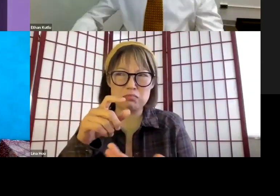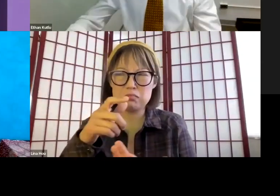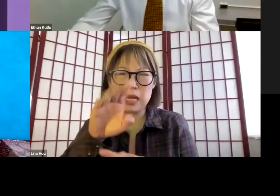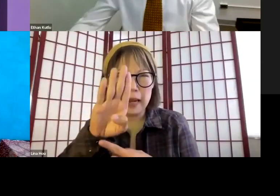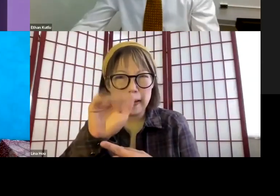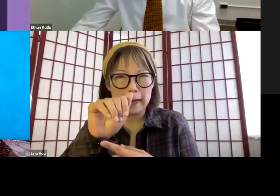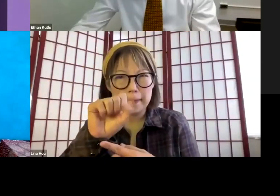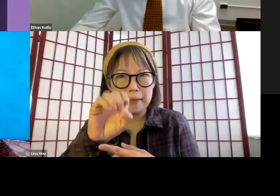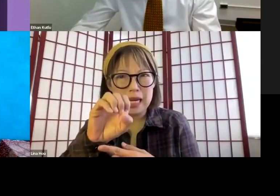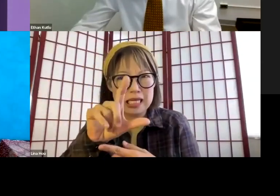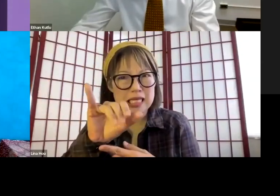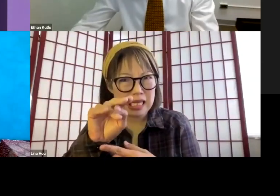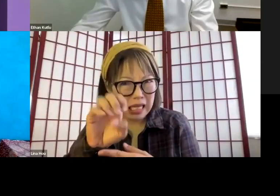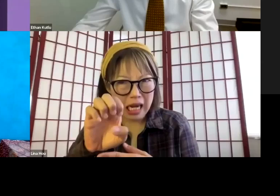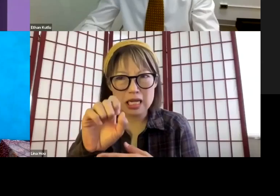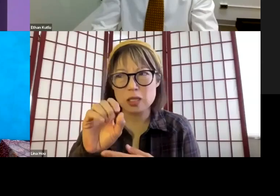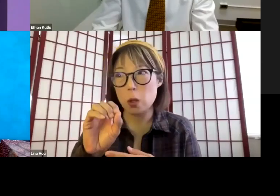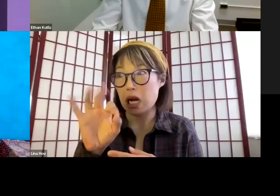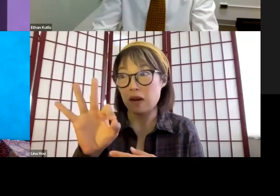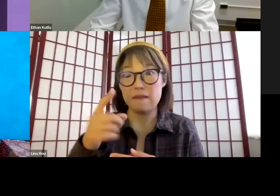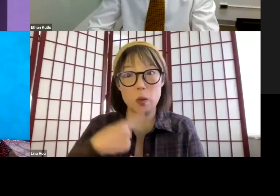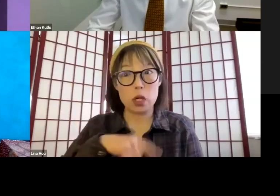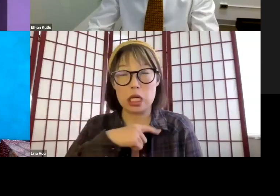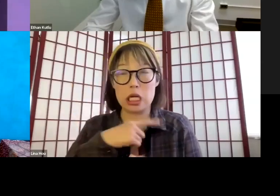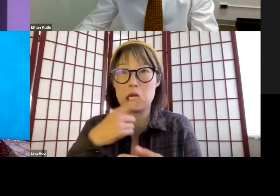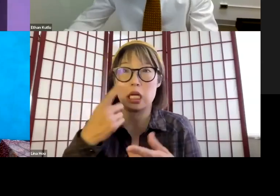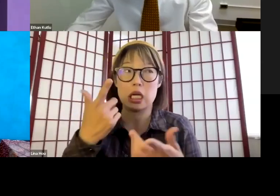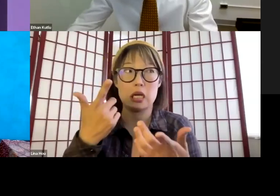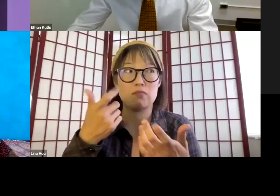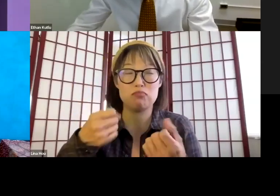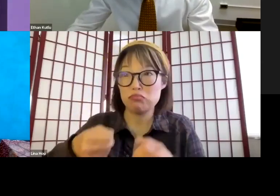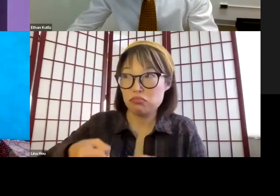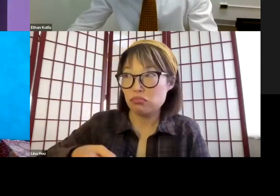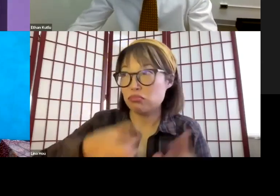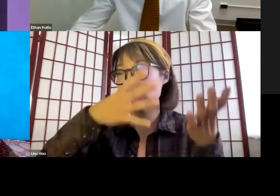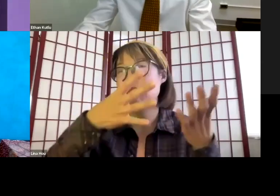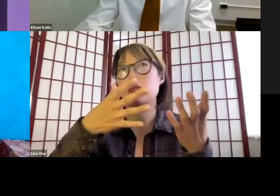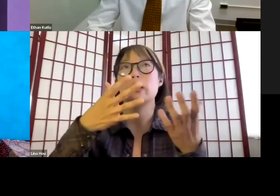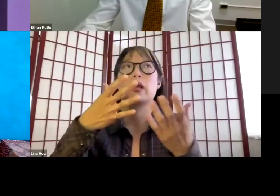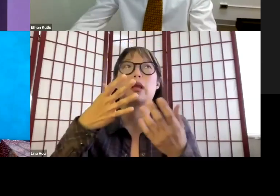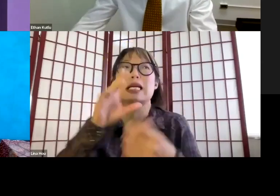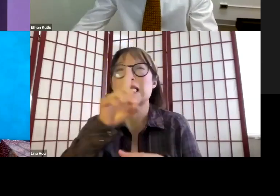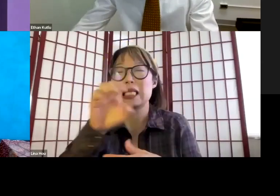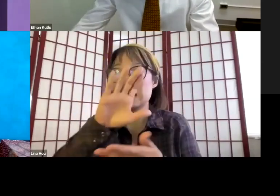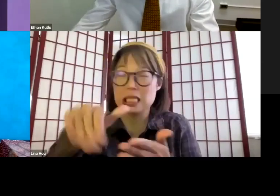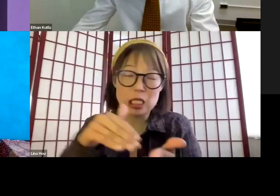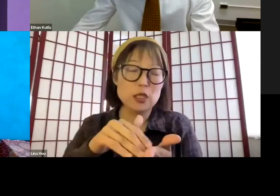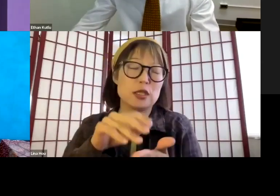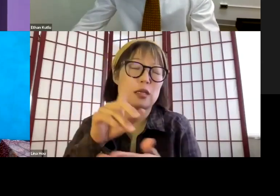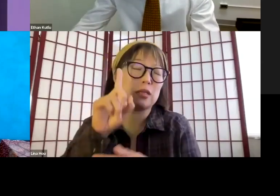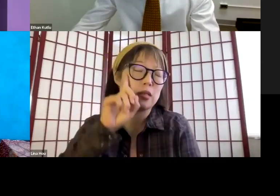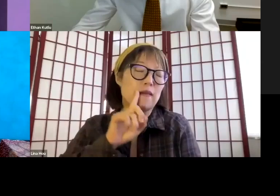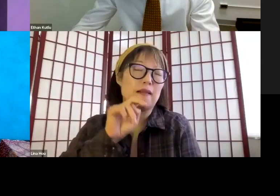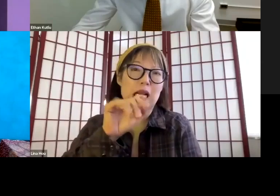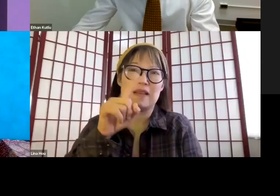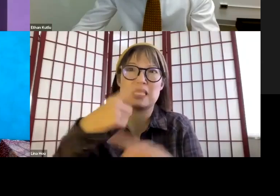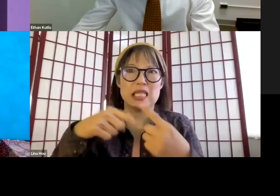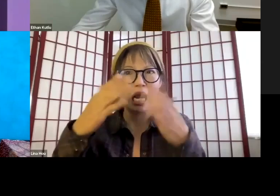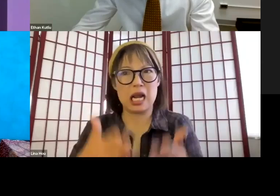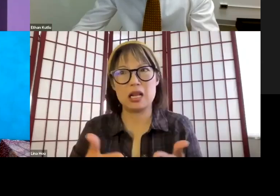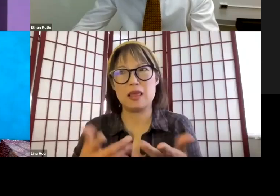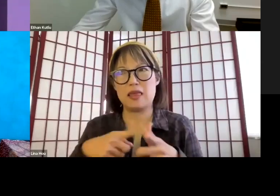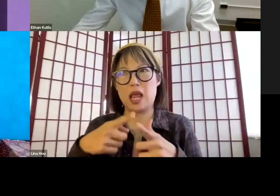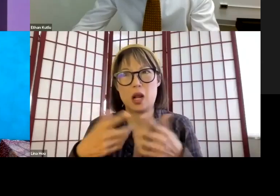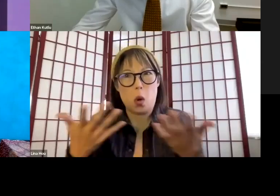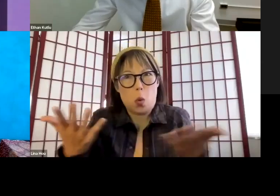"Do we need a baseline or if we can get rid of the decentralization of the deaf native signer